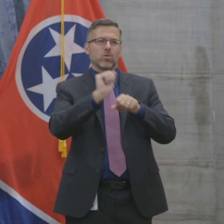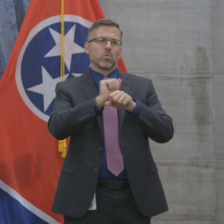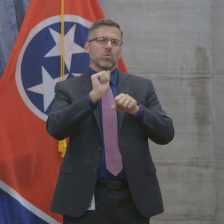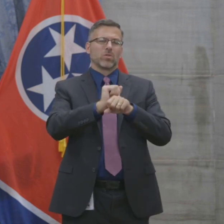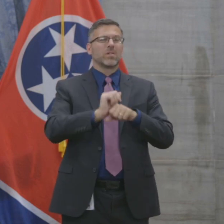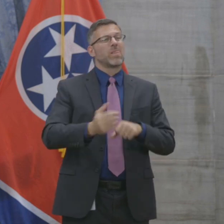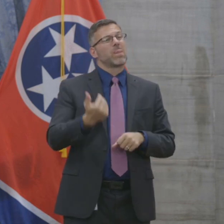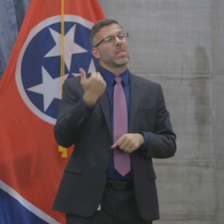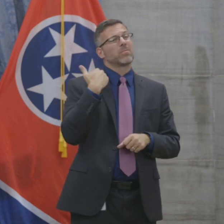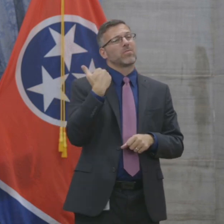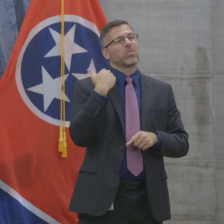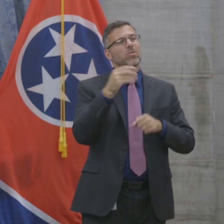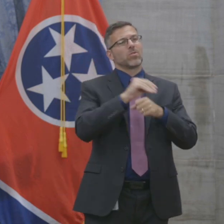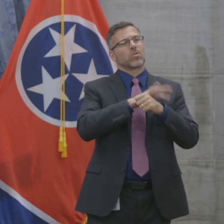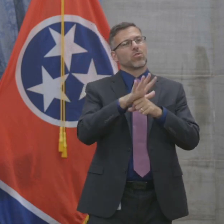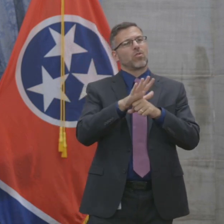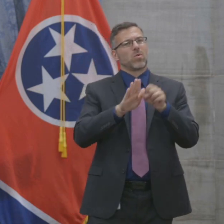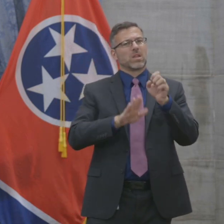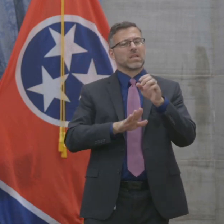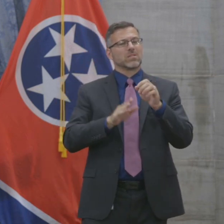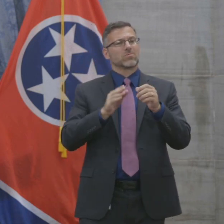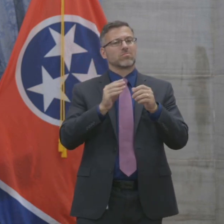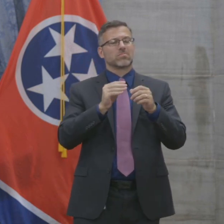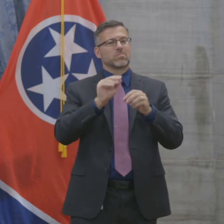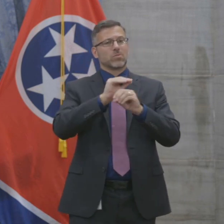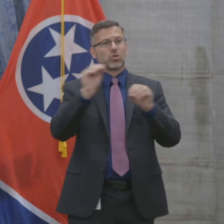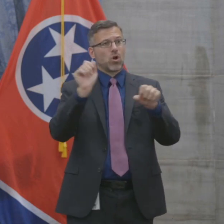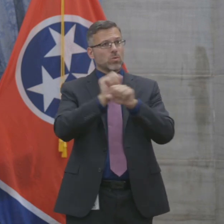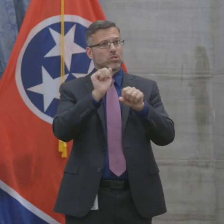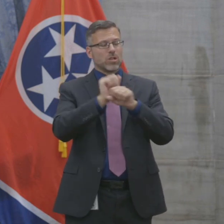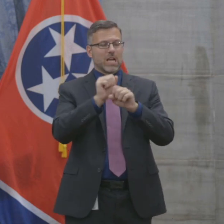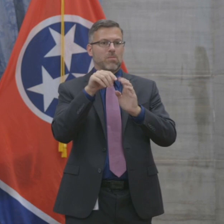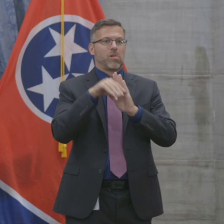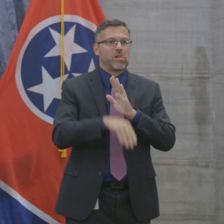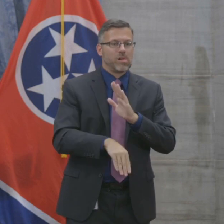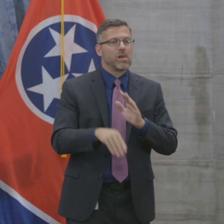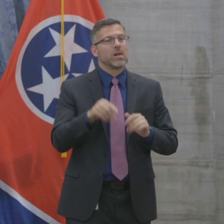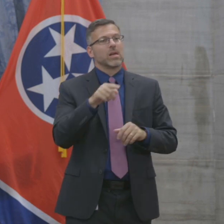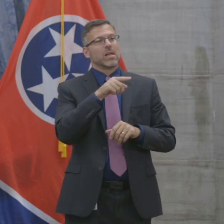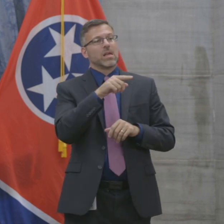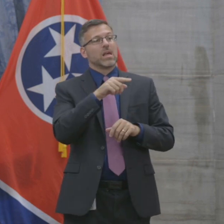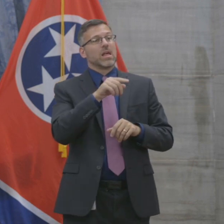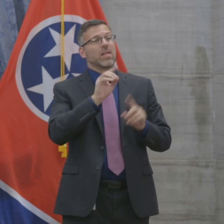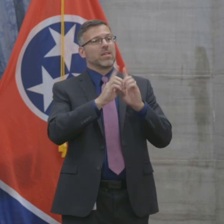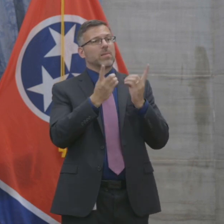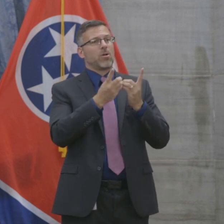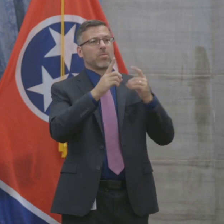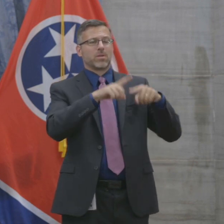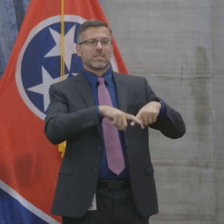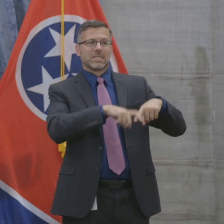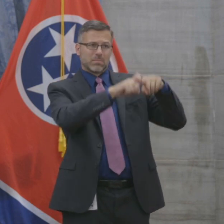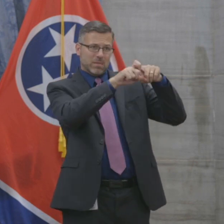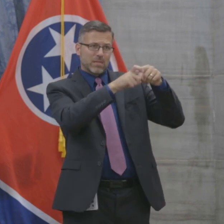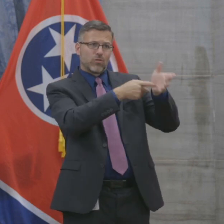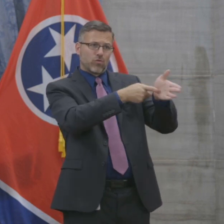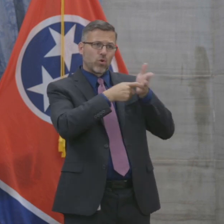Trump Administration for quickly approving our request for that. That will make sure that we -- as soon as that federal money